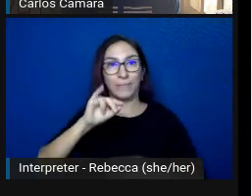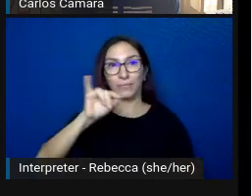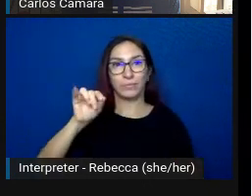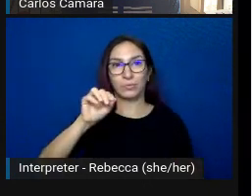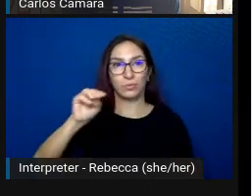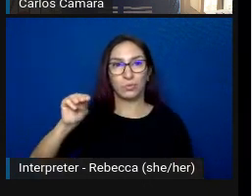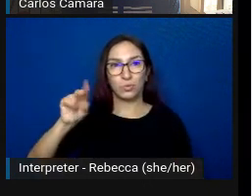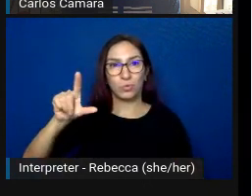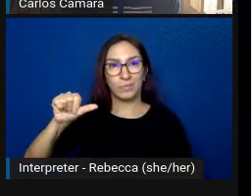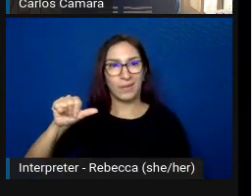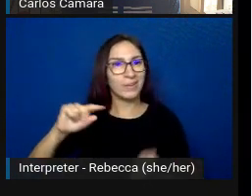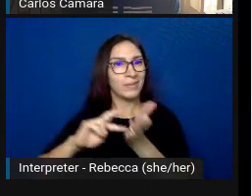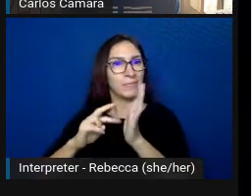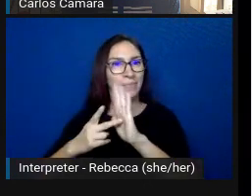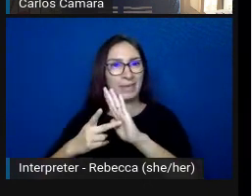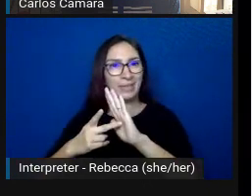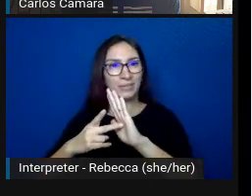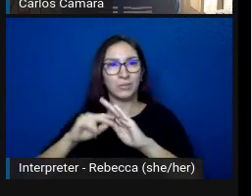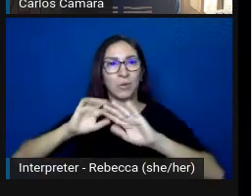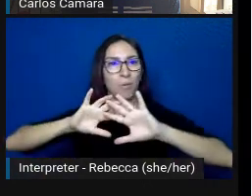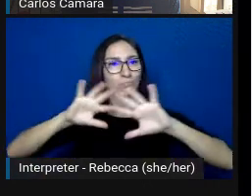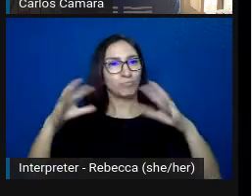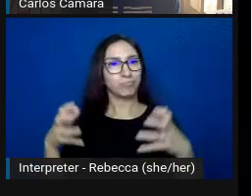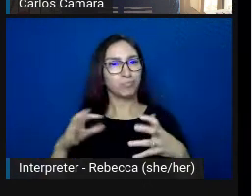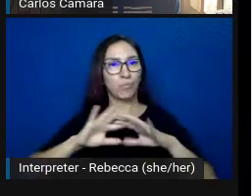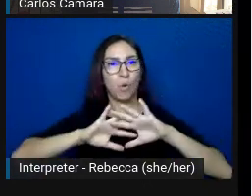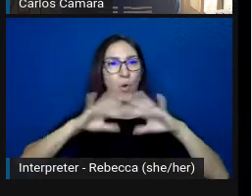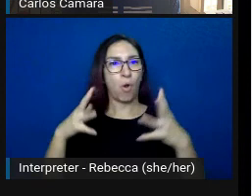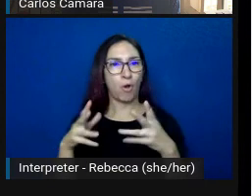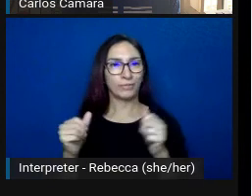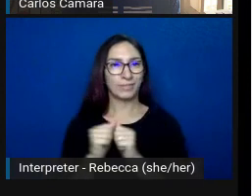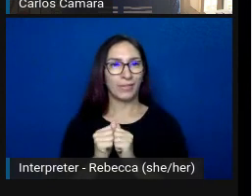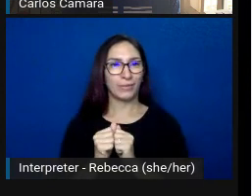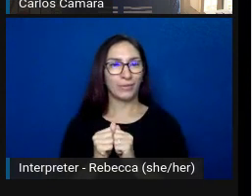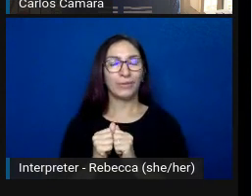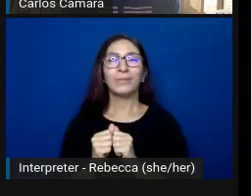All together means that everyone needs to be able to create content,